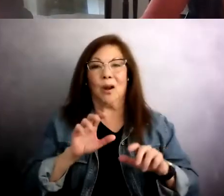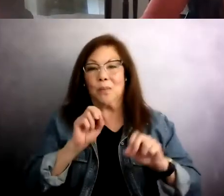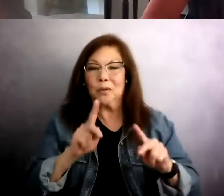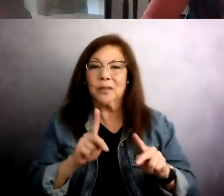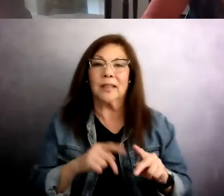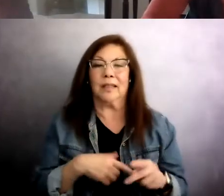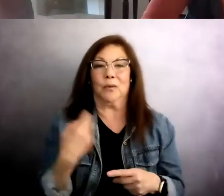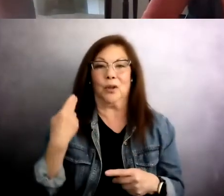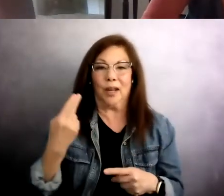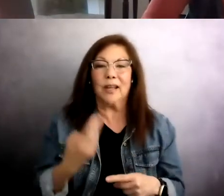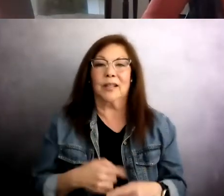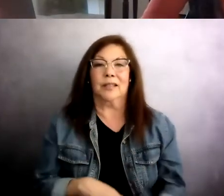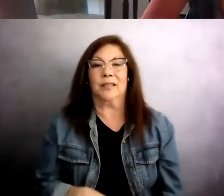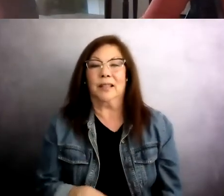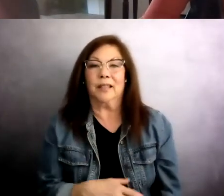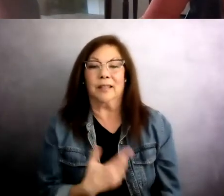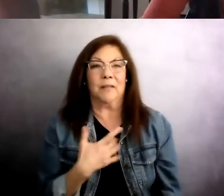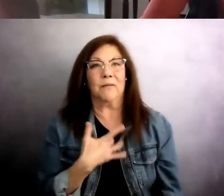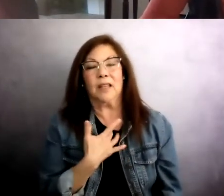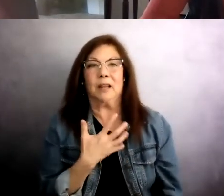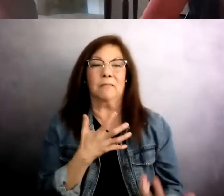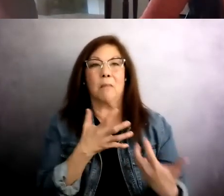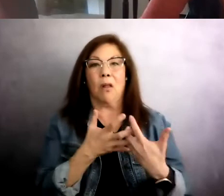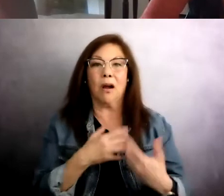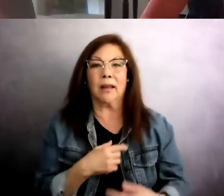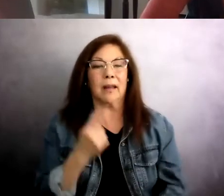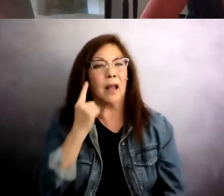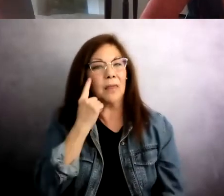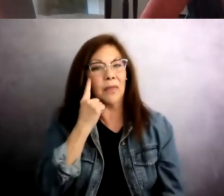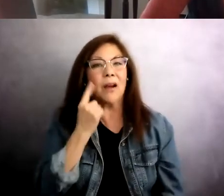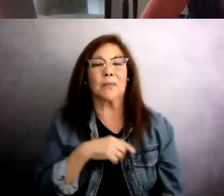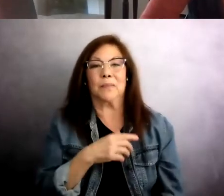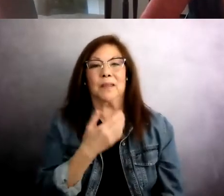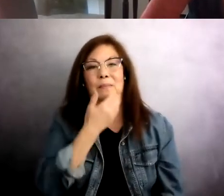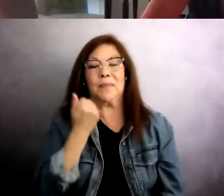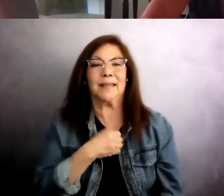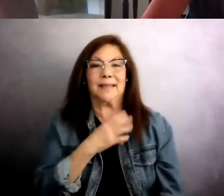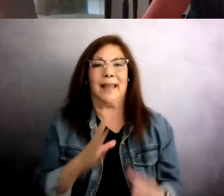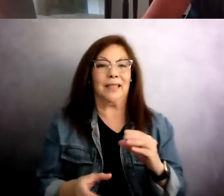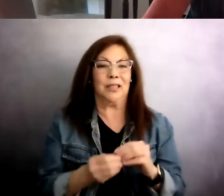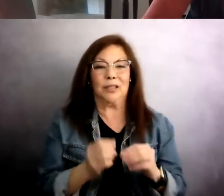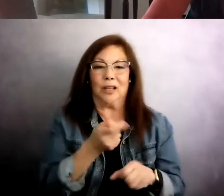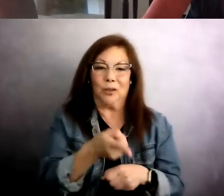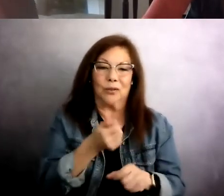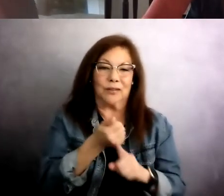(Name) and etc., I thought those were some of the best additions that you made to Fitzgerald's